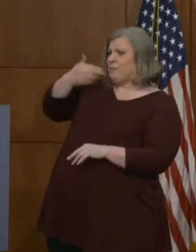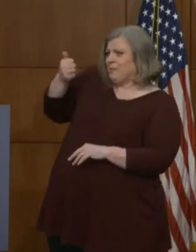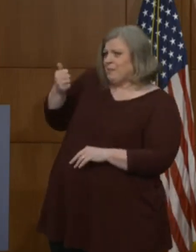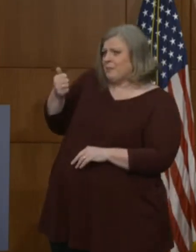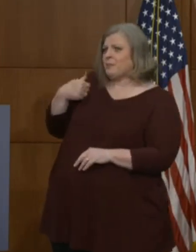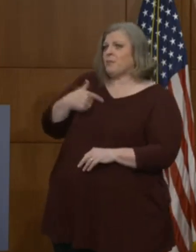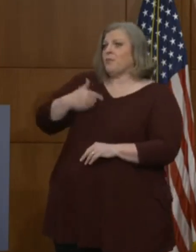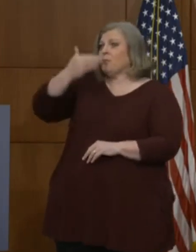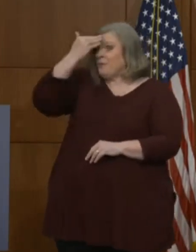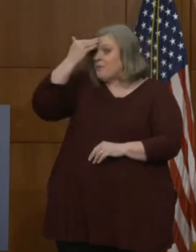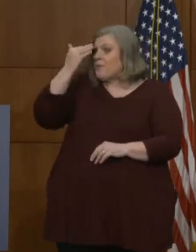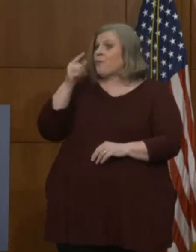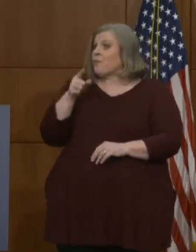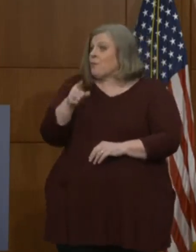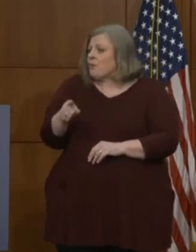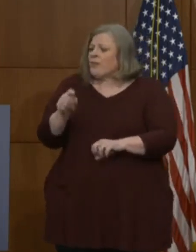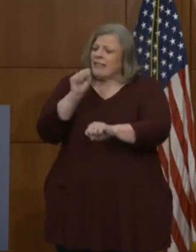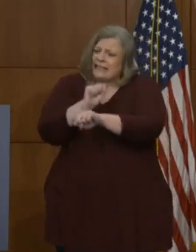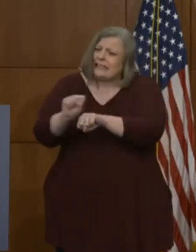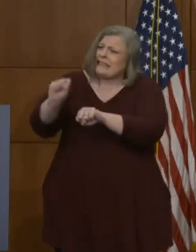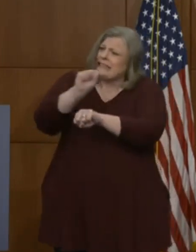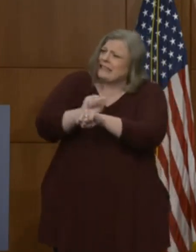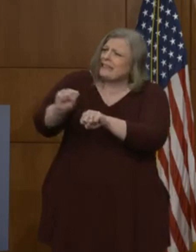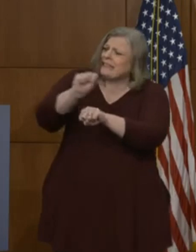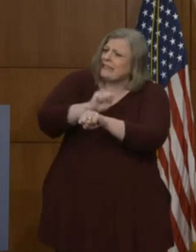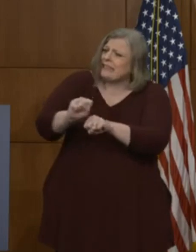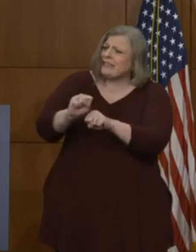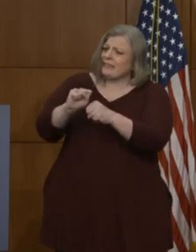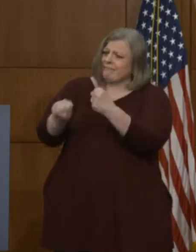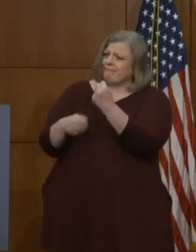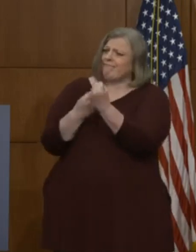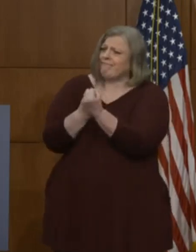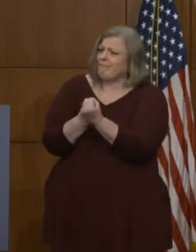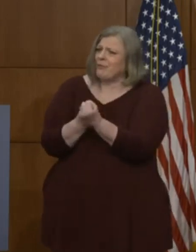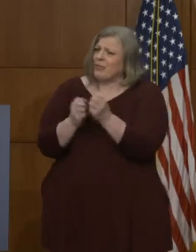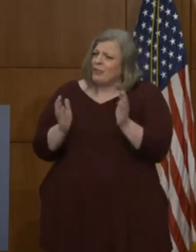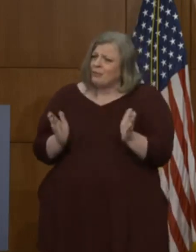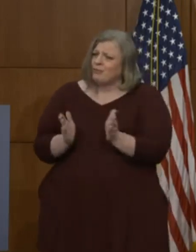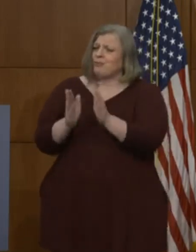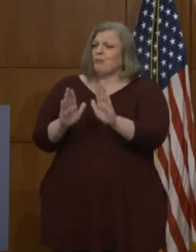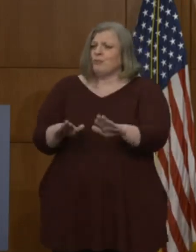KNOW YOUR CHILDREN BEST AND WE KNOW YOUR COURAGEOUSLY AND KNOW YOUR COURAGEOUSLY AND TIRELESSLY WORKING TO SUPPORT TIRELESSLY WORKING TO SUPPORT AND REASSURE YOUR CHILDREN